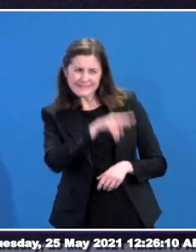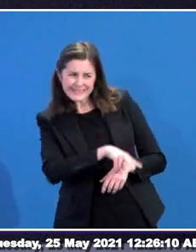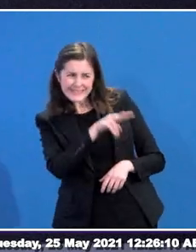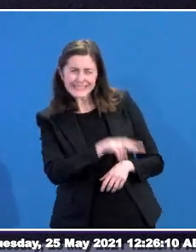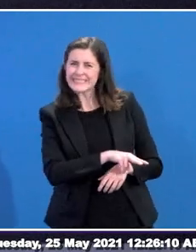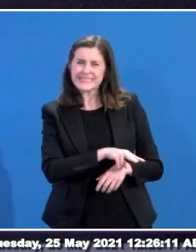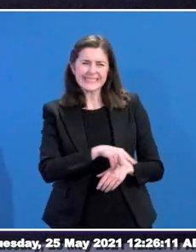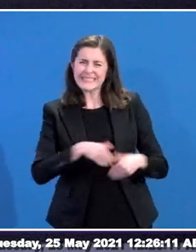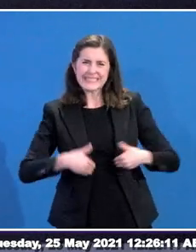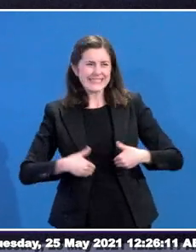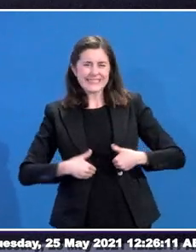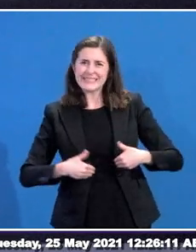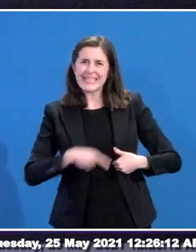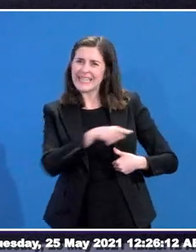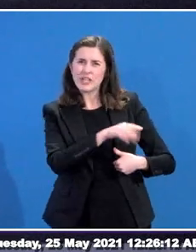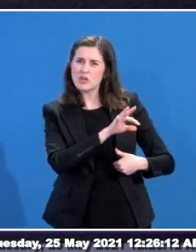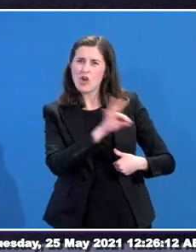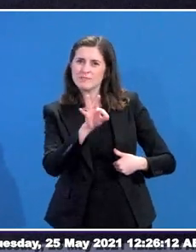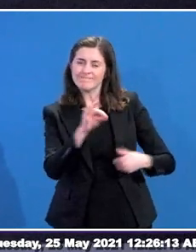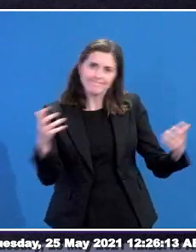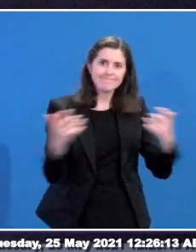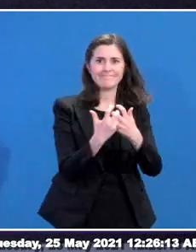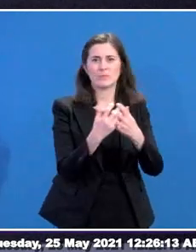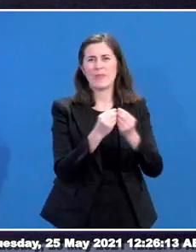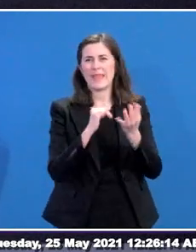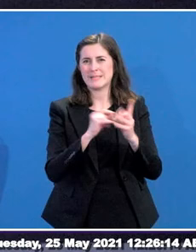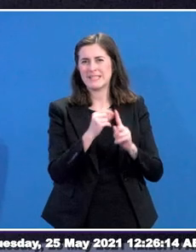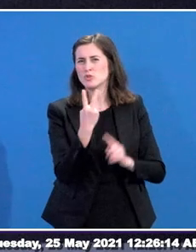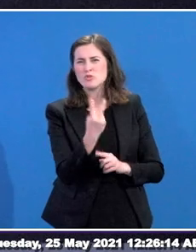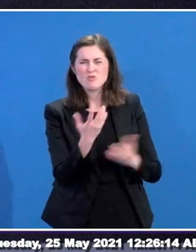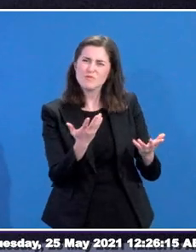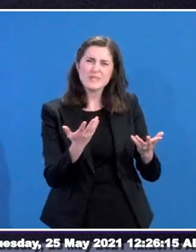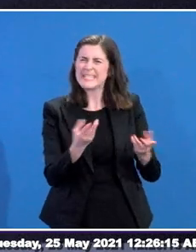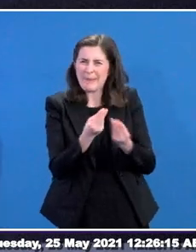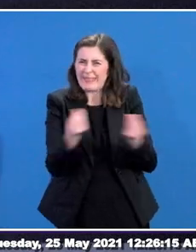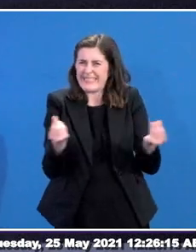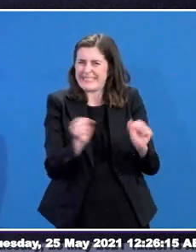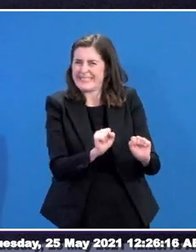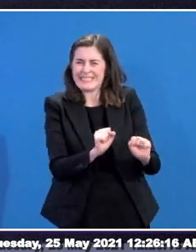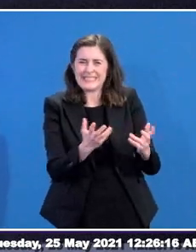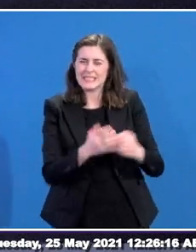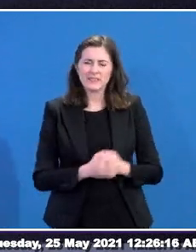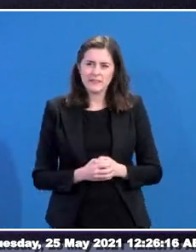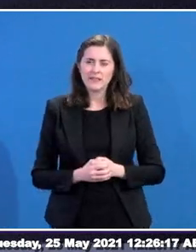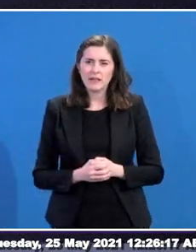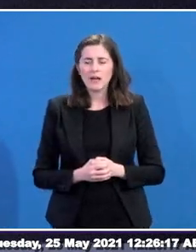I never could pinpoint it, you know. I would always say what's, you know, I...